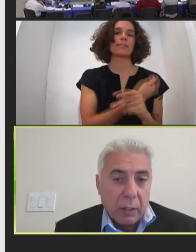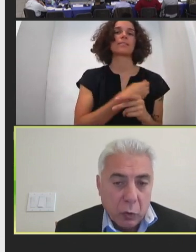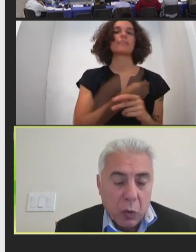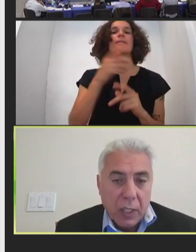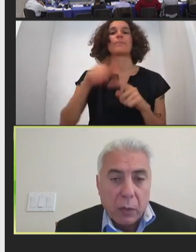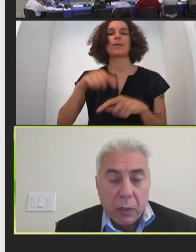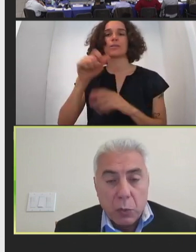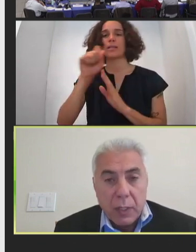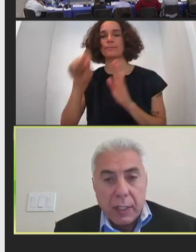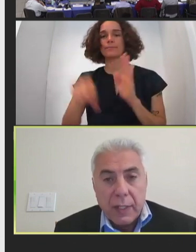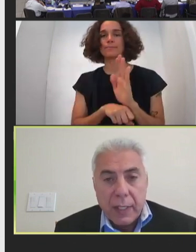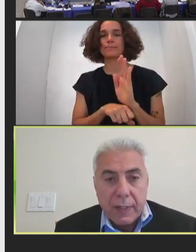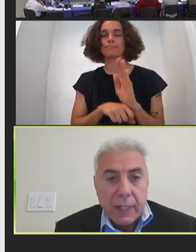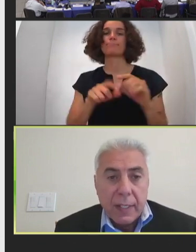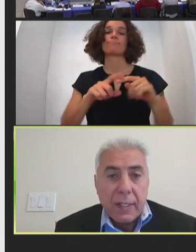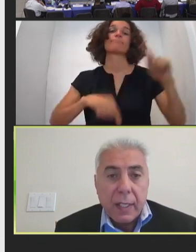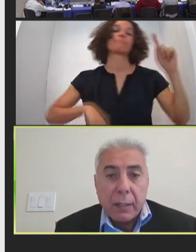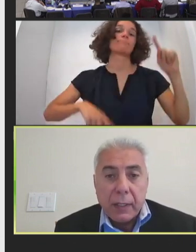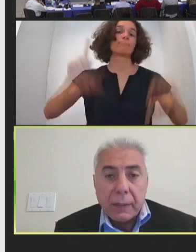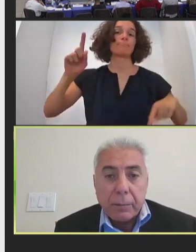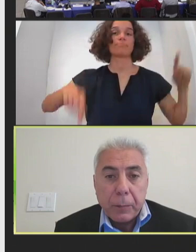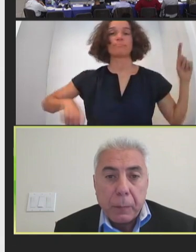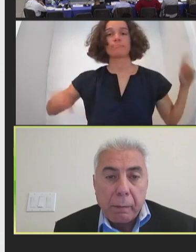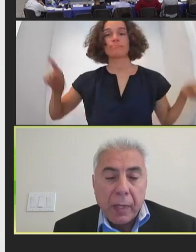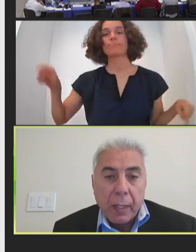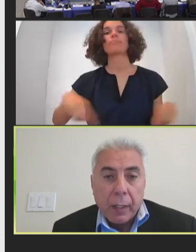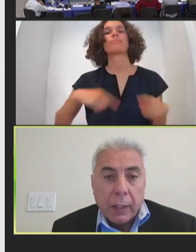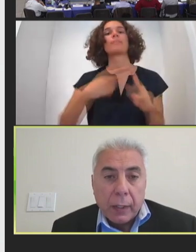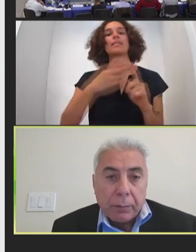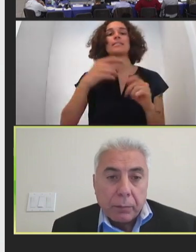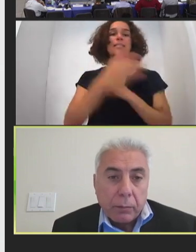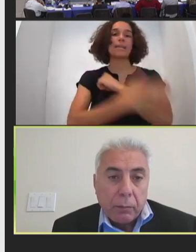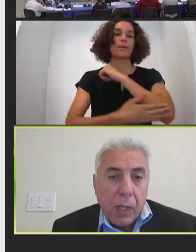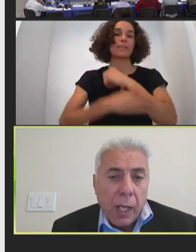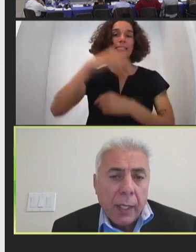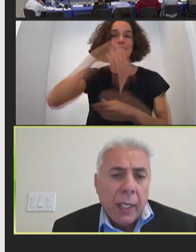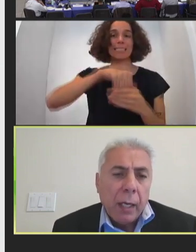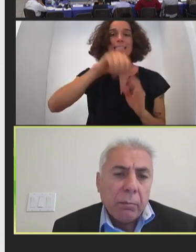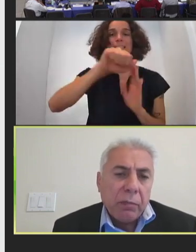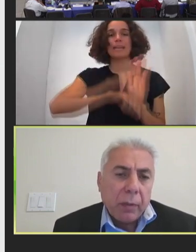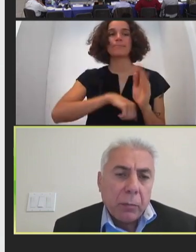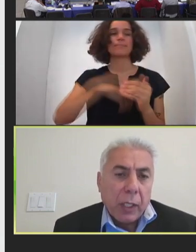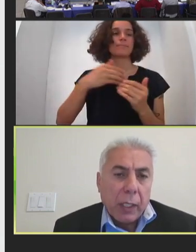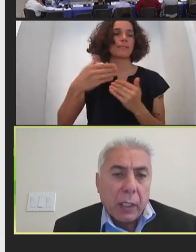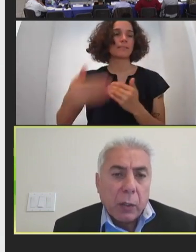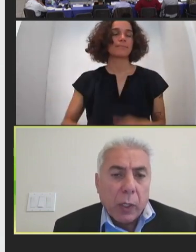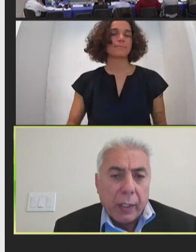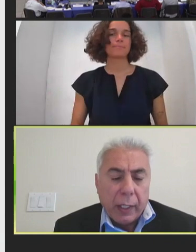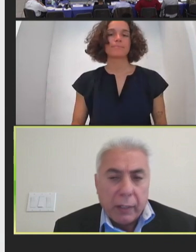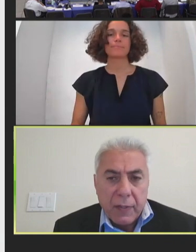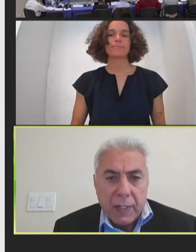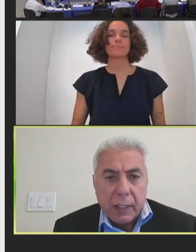of course, counties within the states. Next slide, please. And here, I'm -- from looking at the qualitative study,